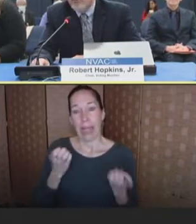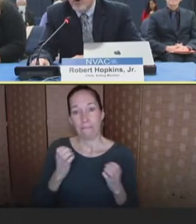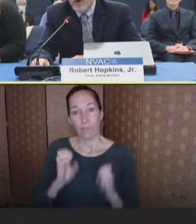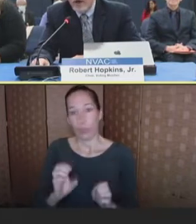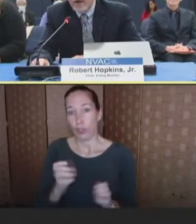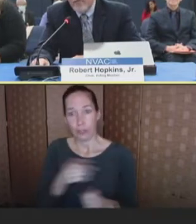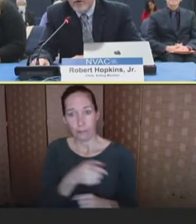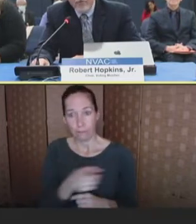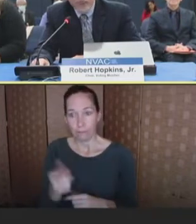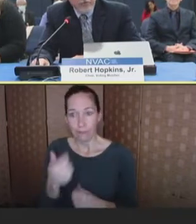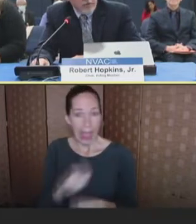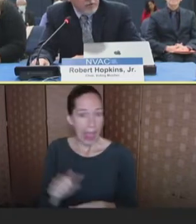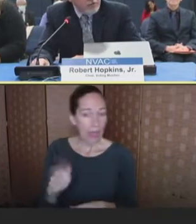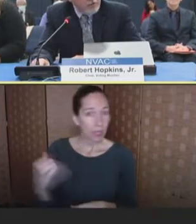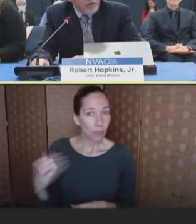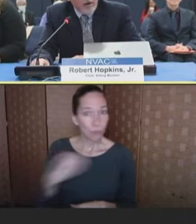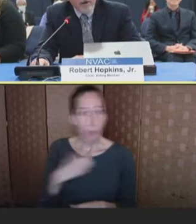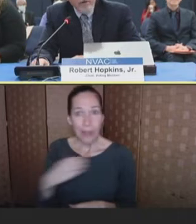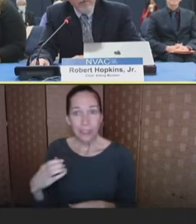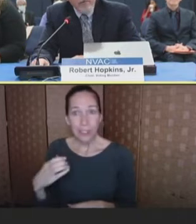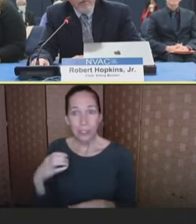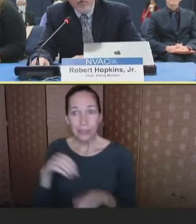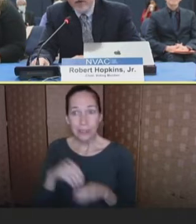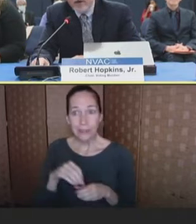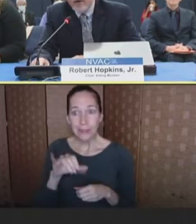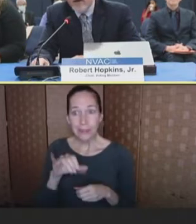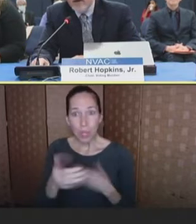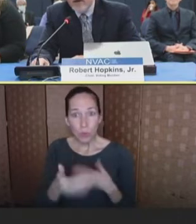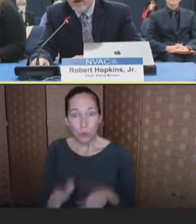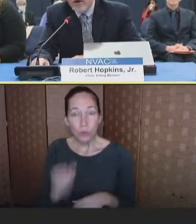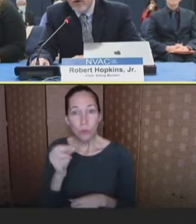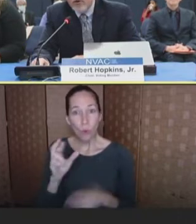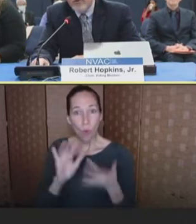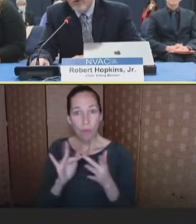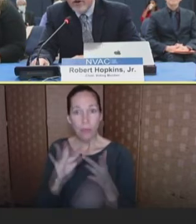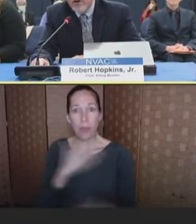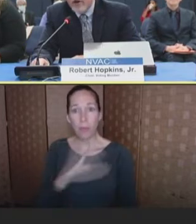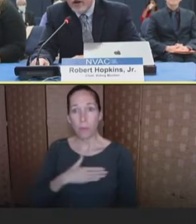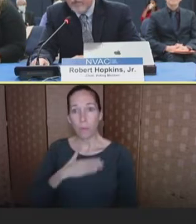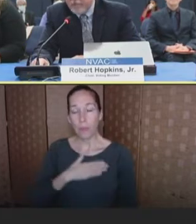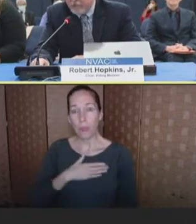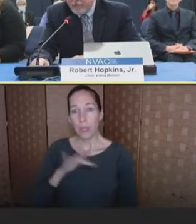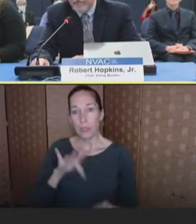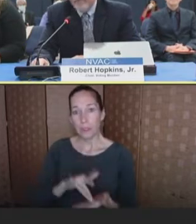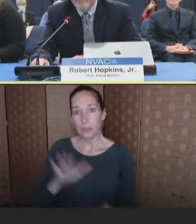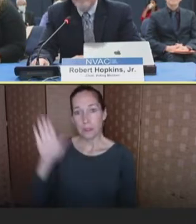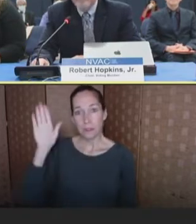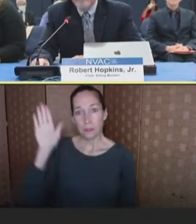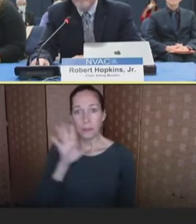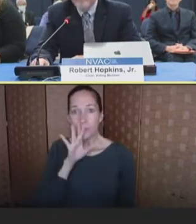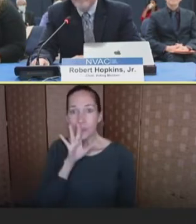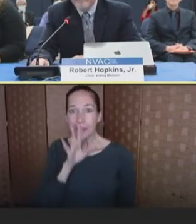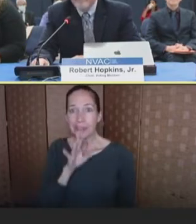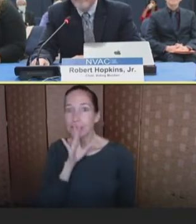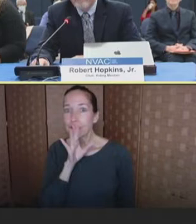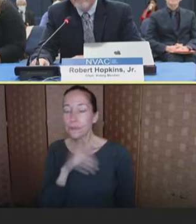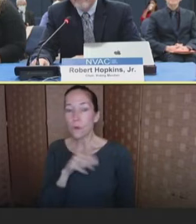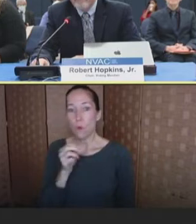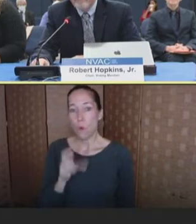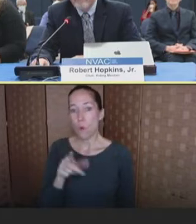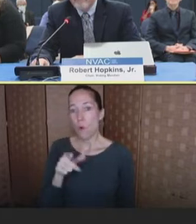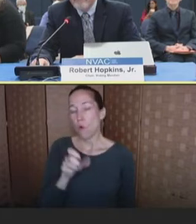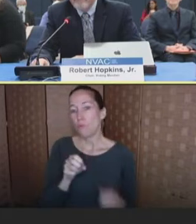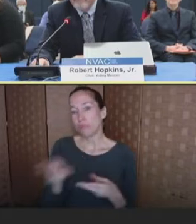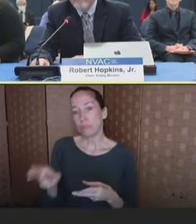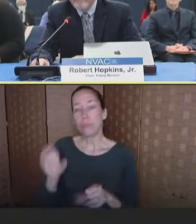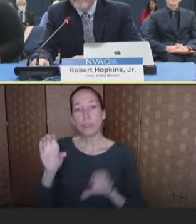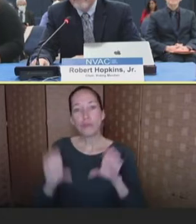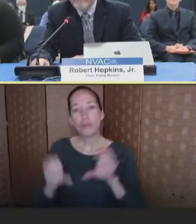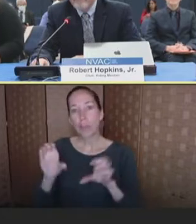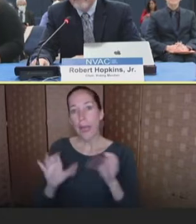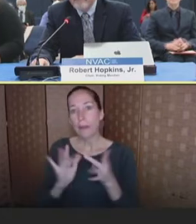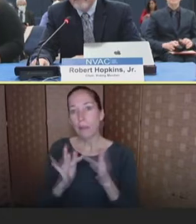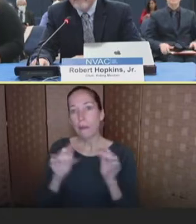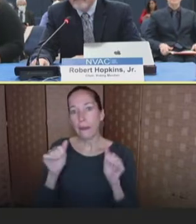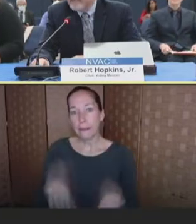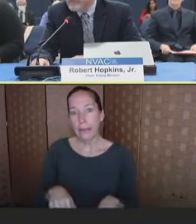or online please note those verbally or in the chat online.